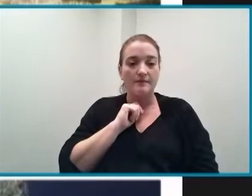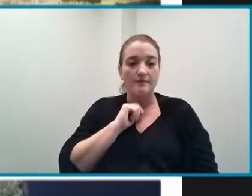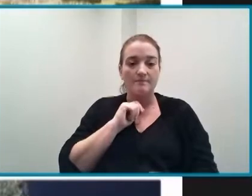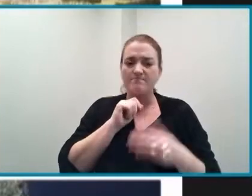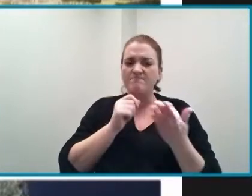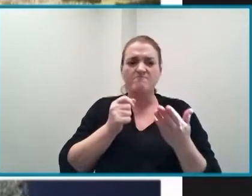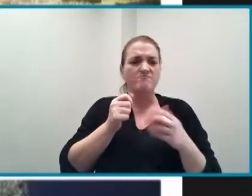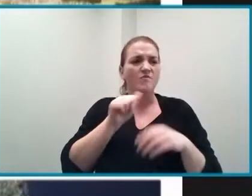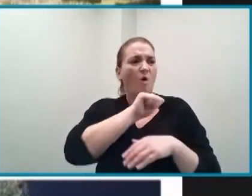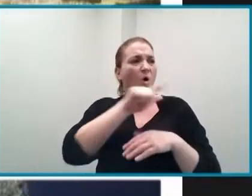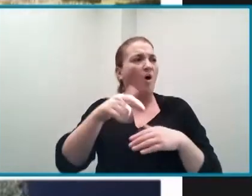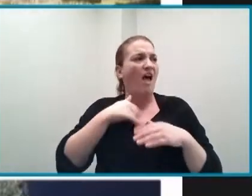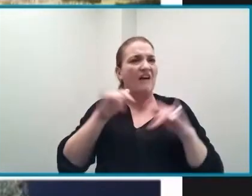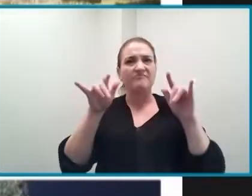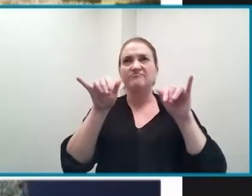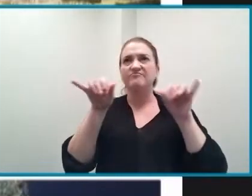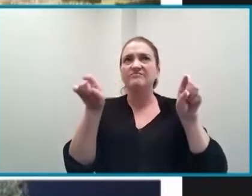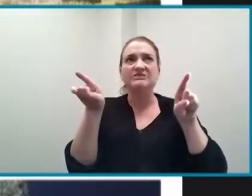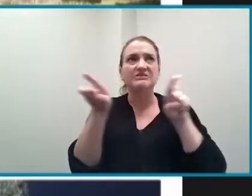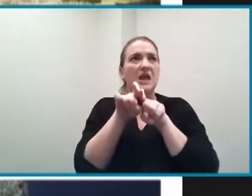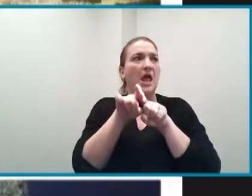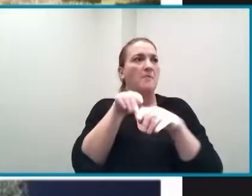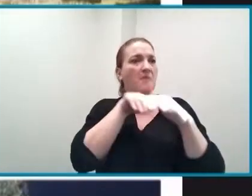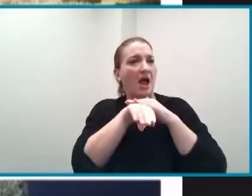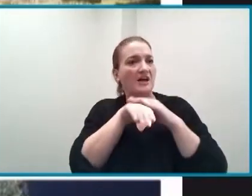Some of them have gone back to the islands and, uh,